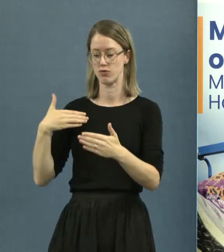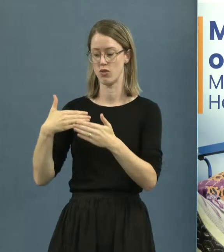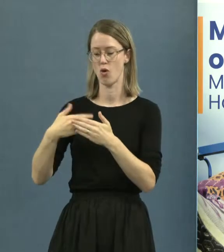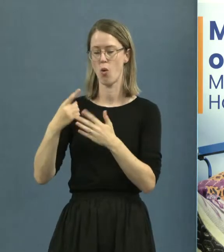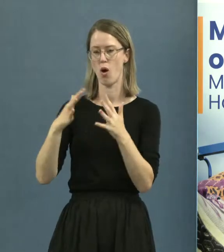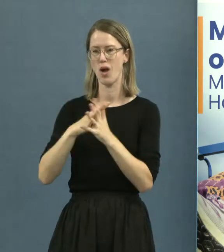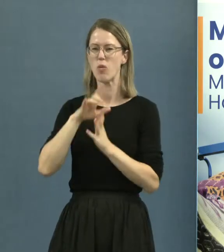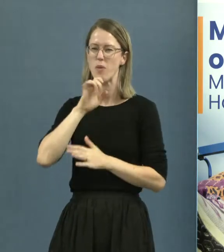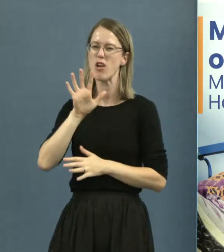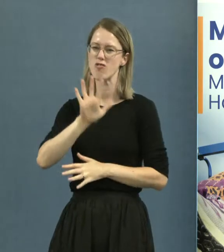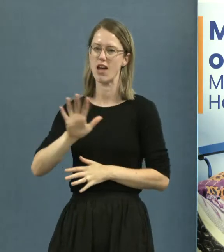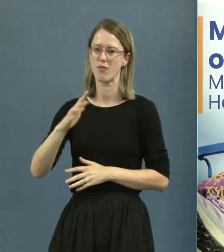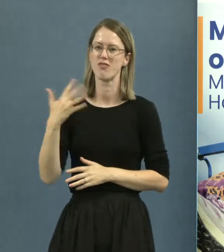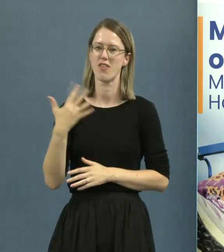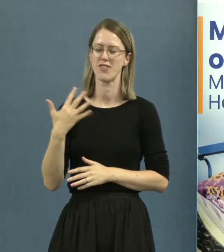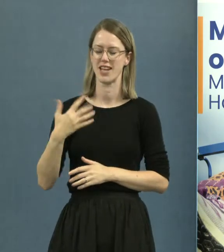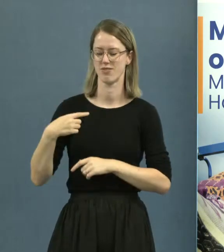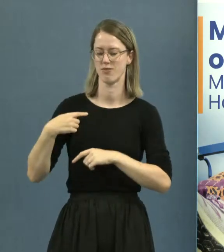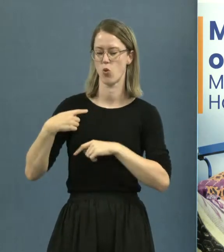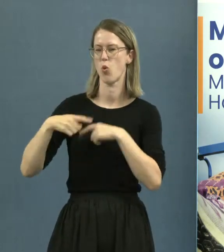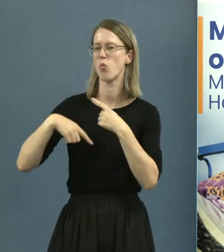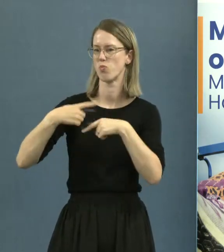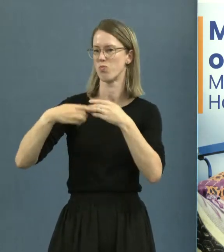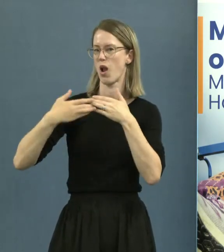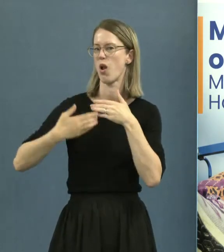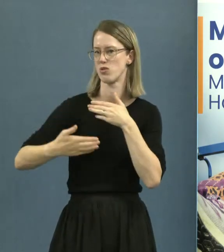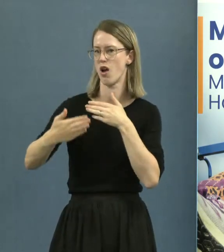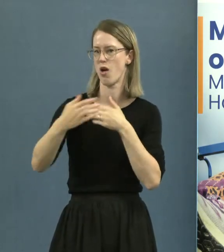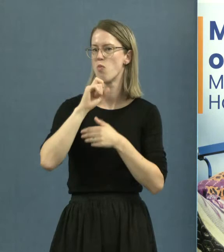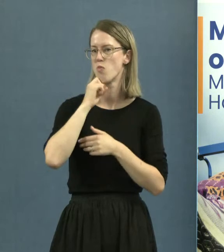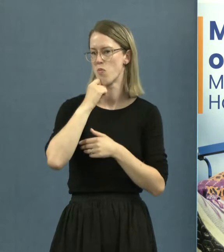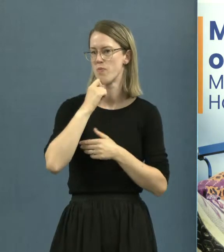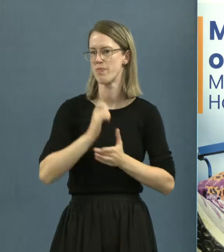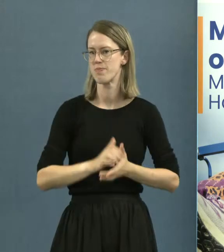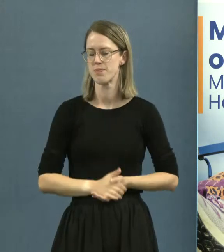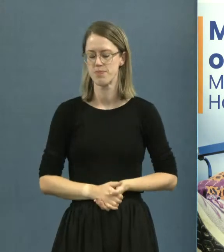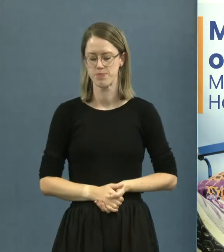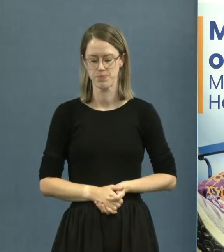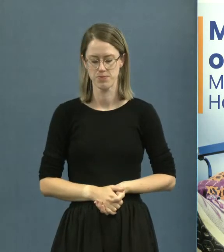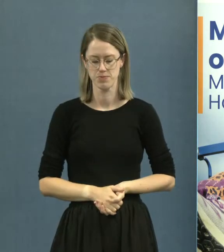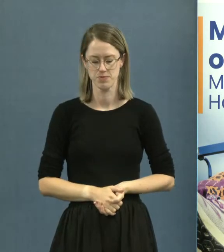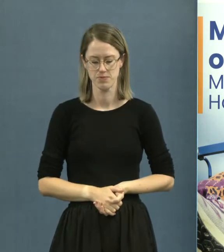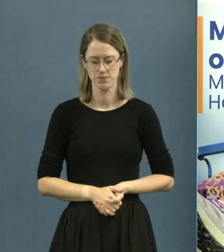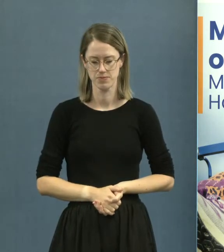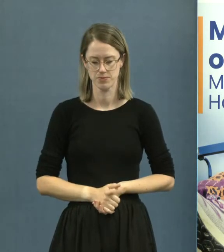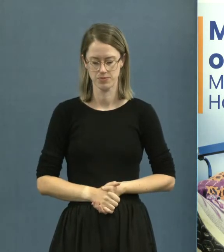average to remain at similar